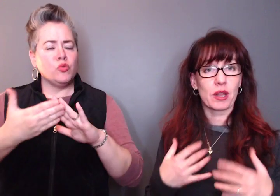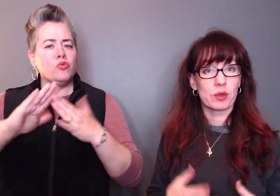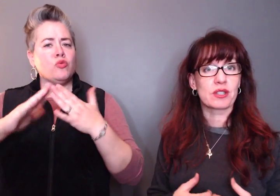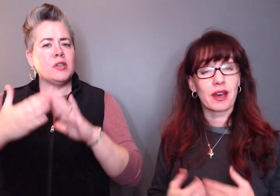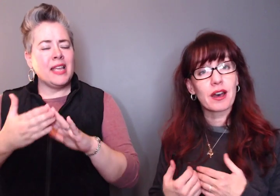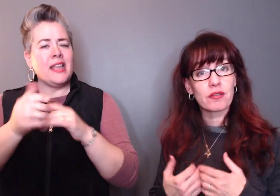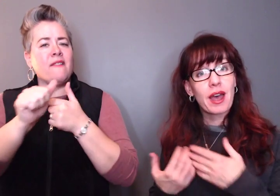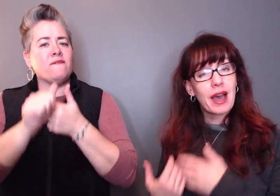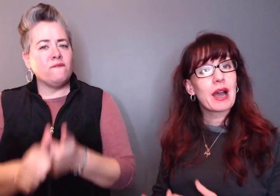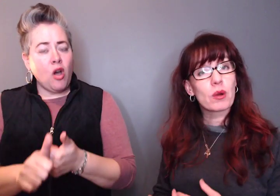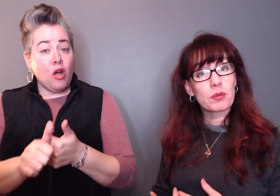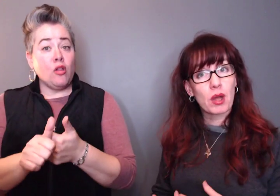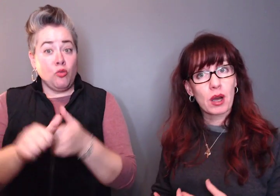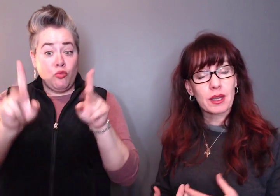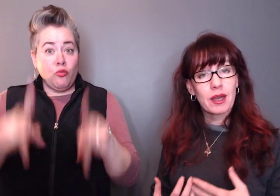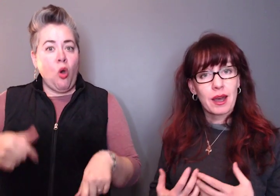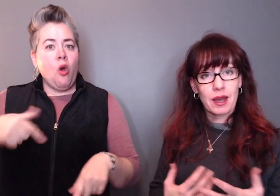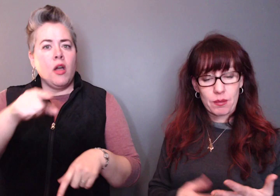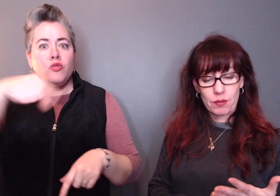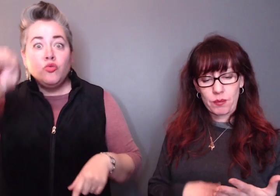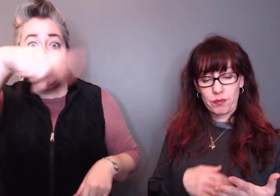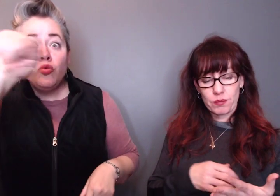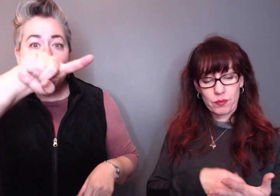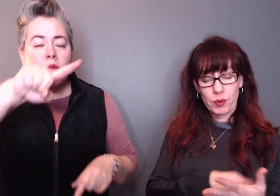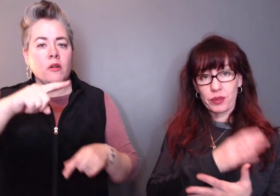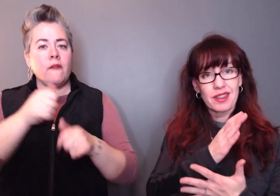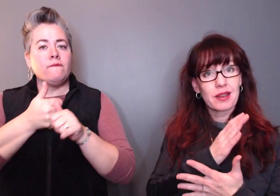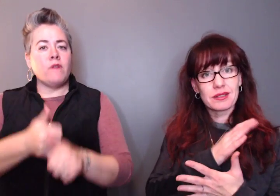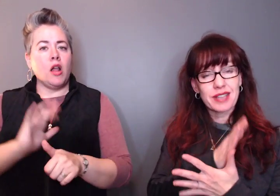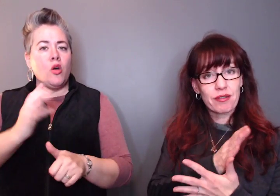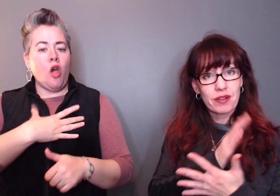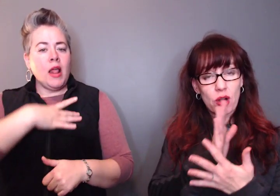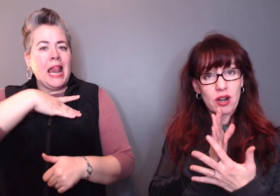followers of our blog both deaf, hard of